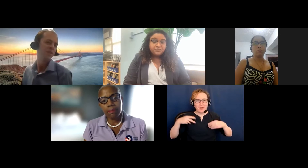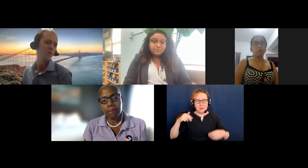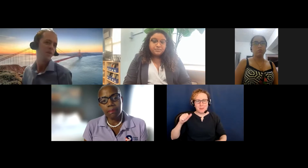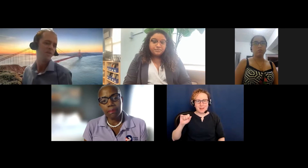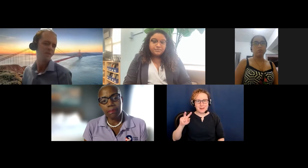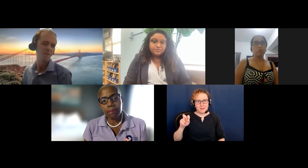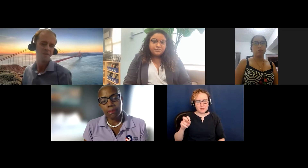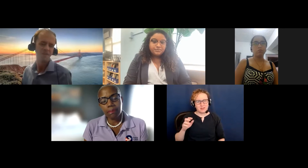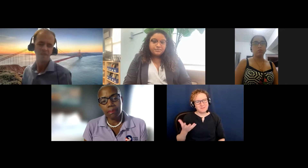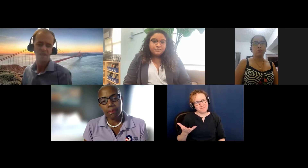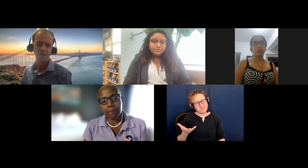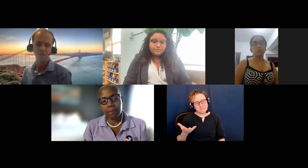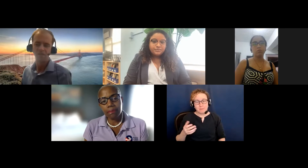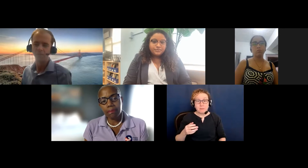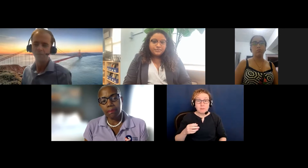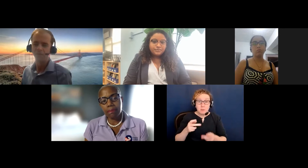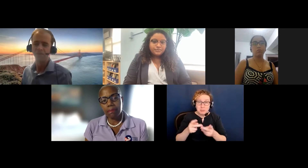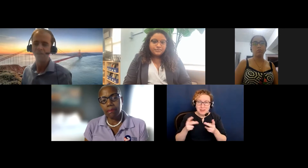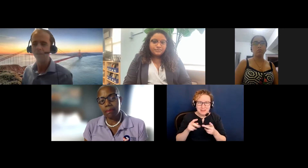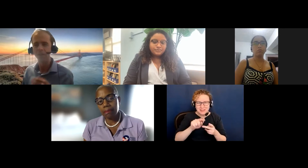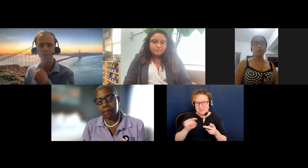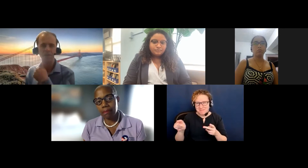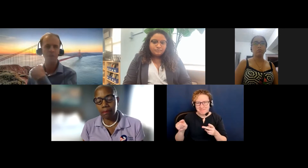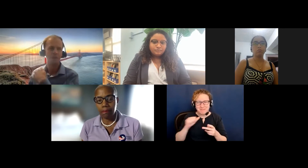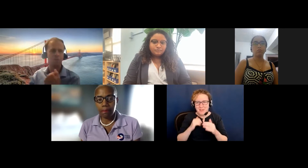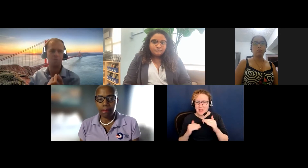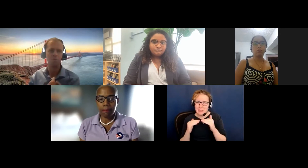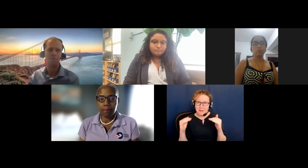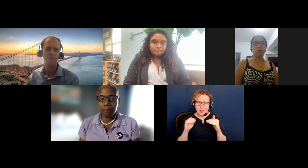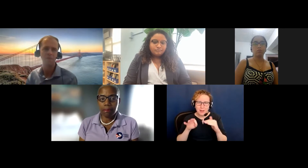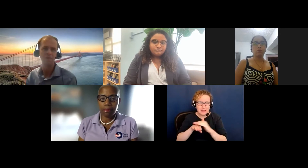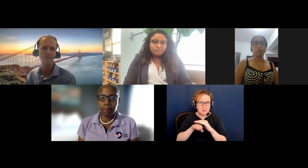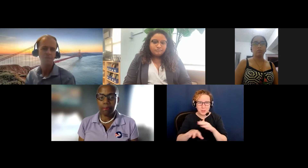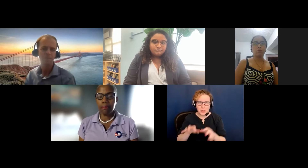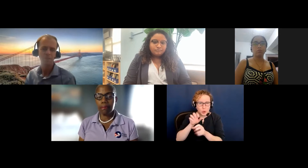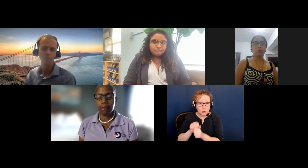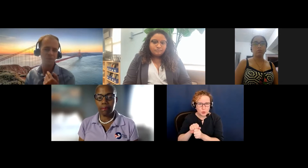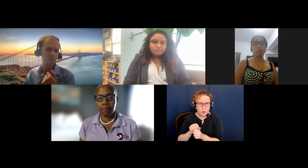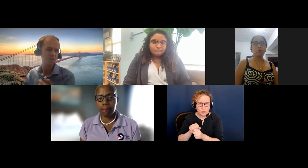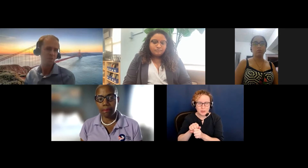where there is not the level of accessibility we are used to, people with disabilities are